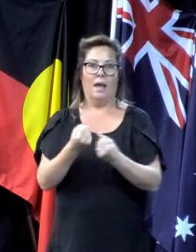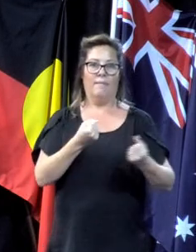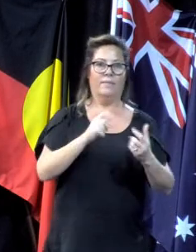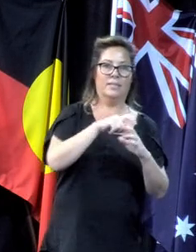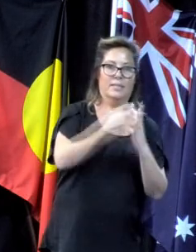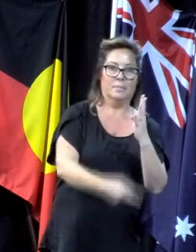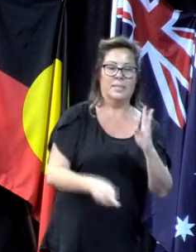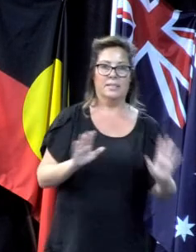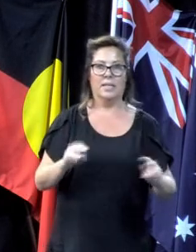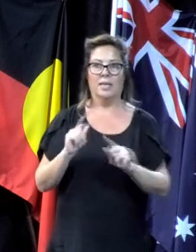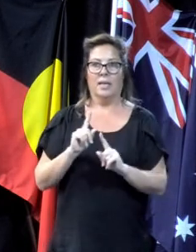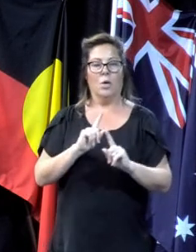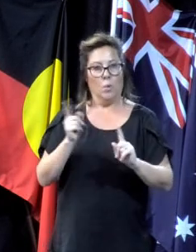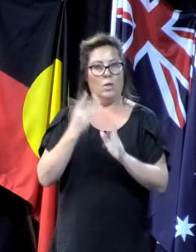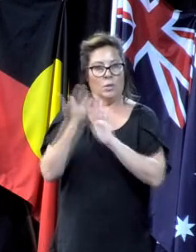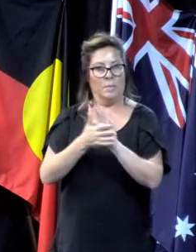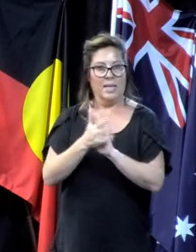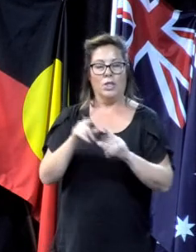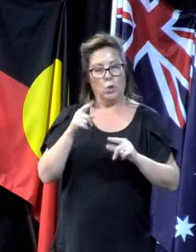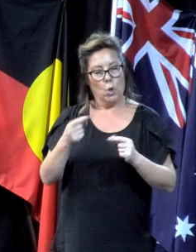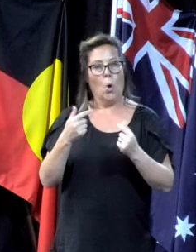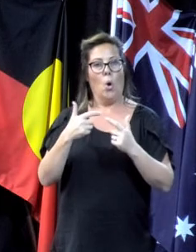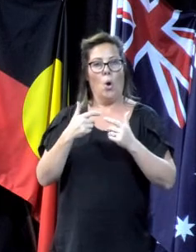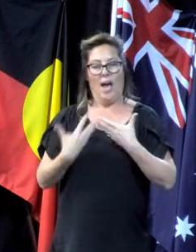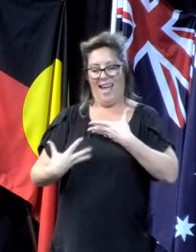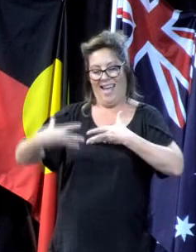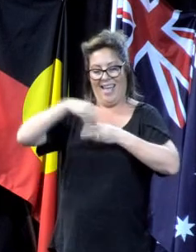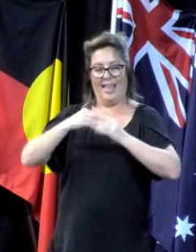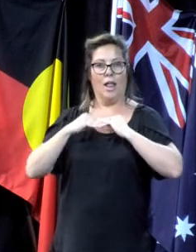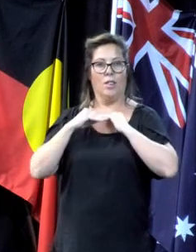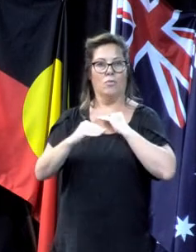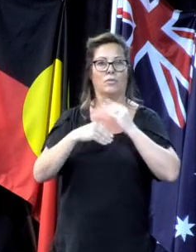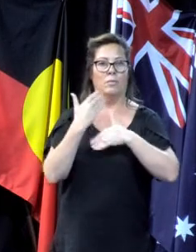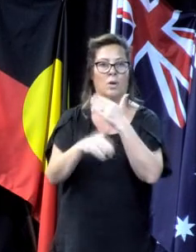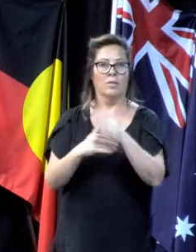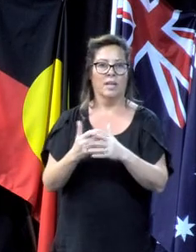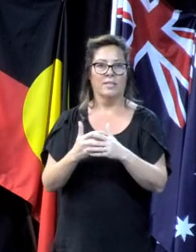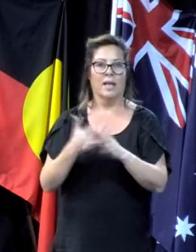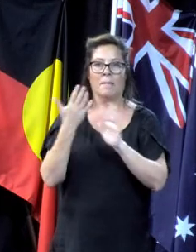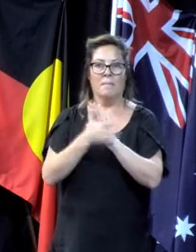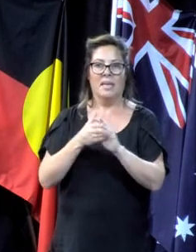process of inclusion within your school that all students are part of the general cohort and students are students?